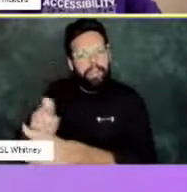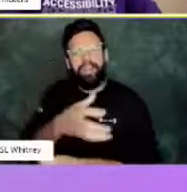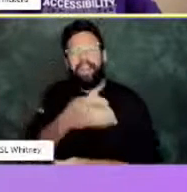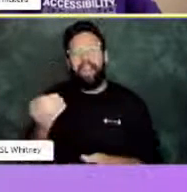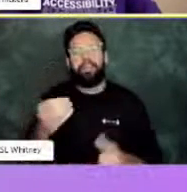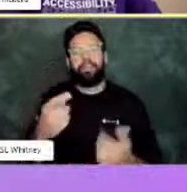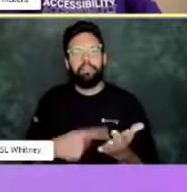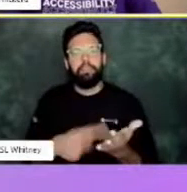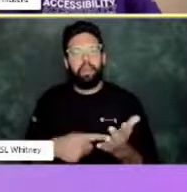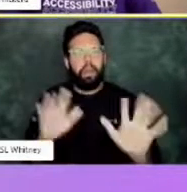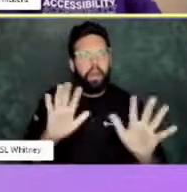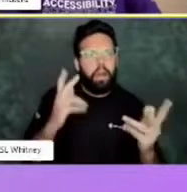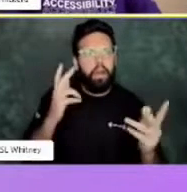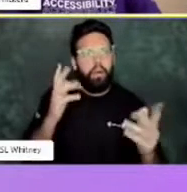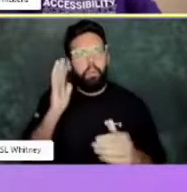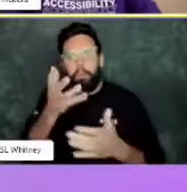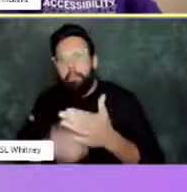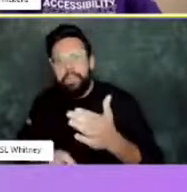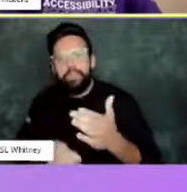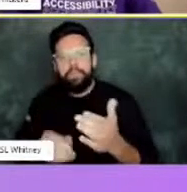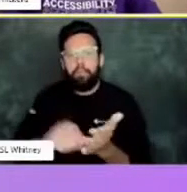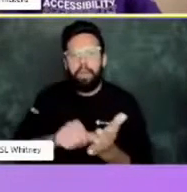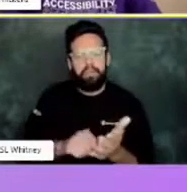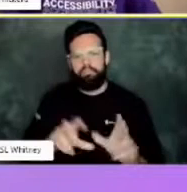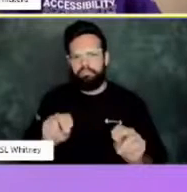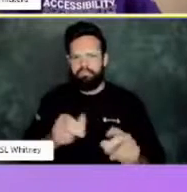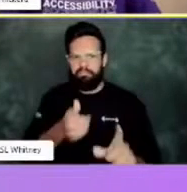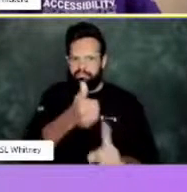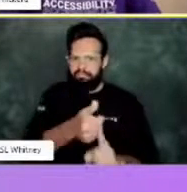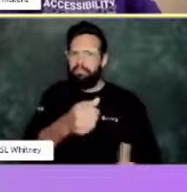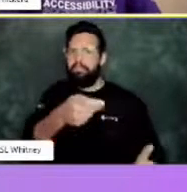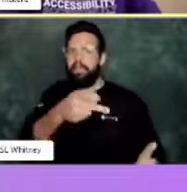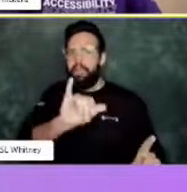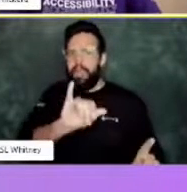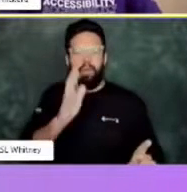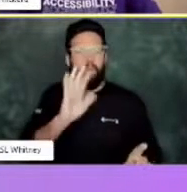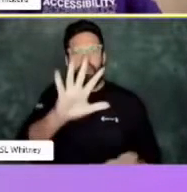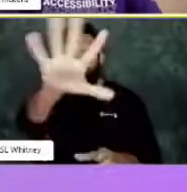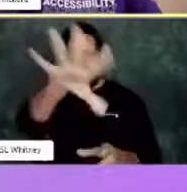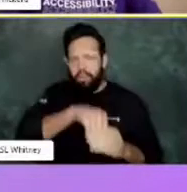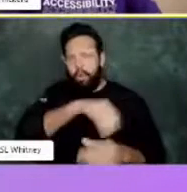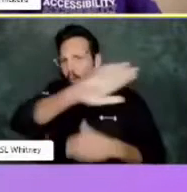This new API will automatically capture all page states encountered in your tests. As you'd expect,